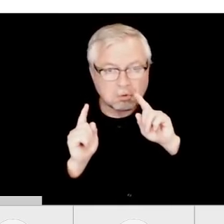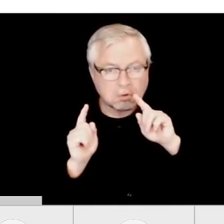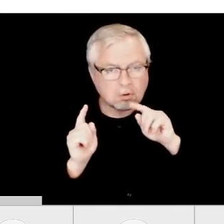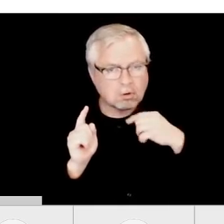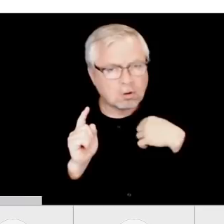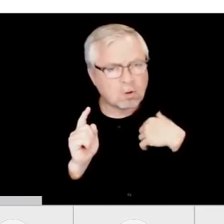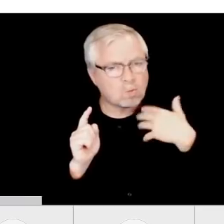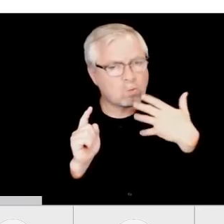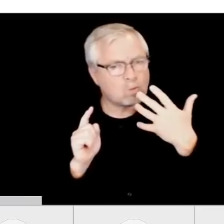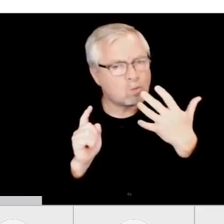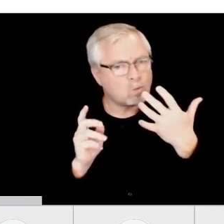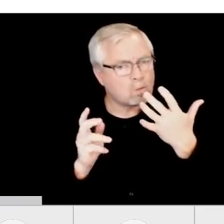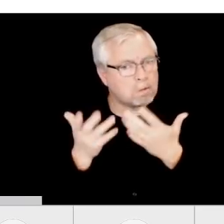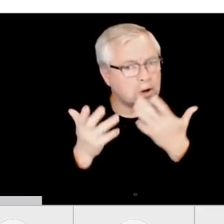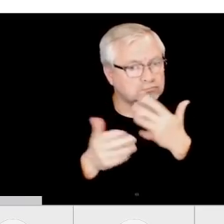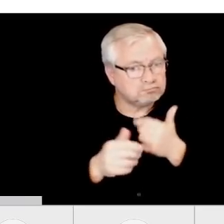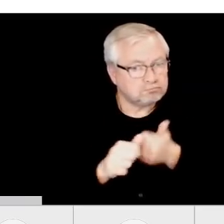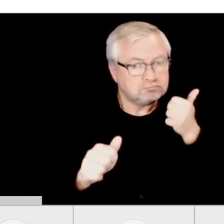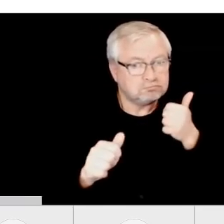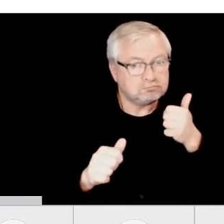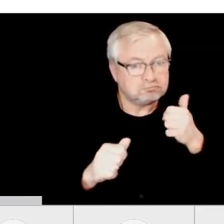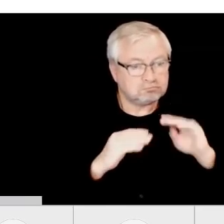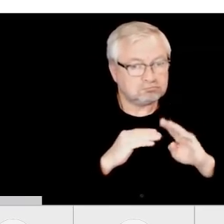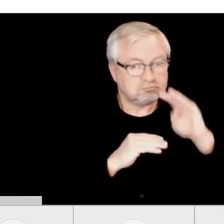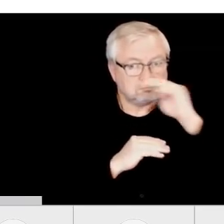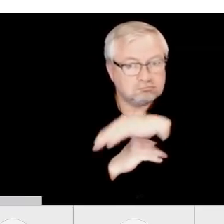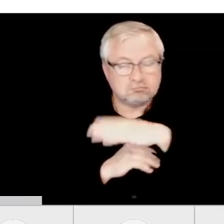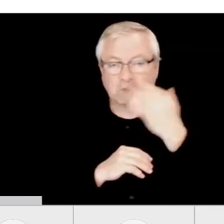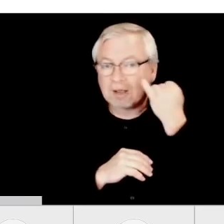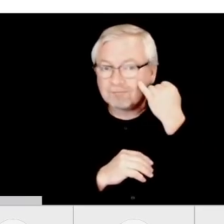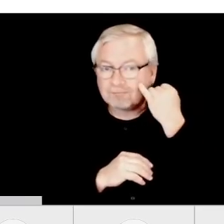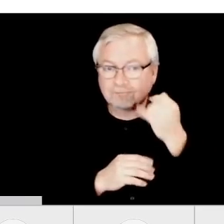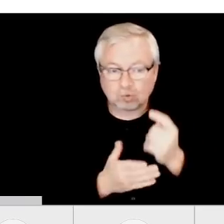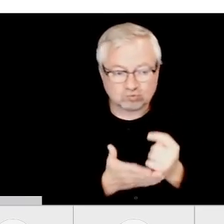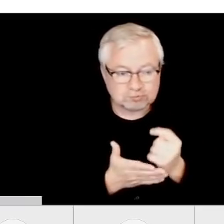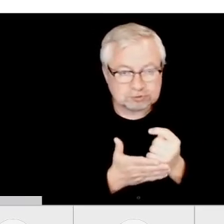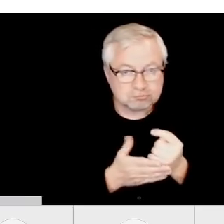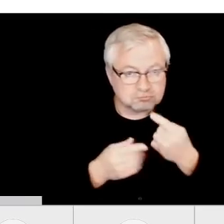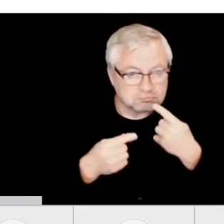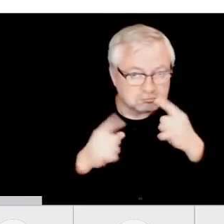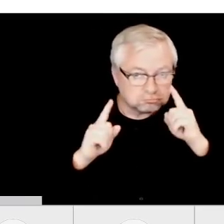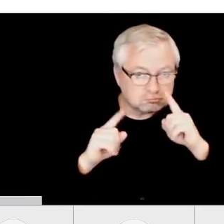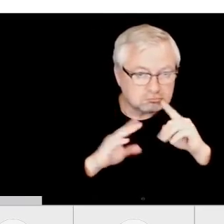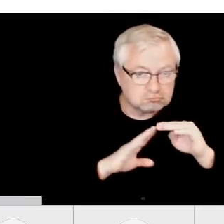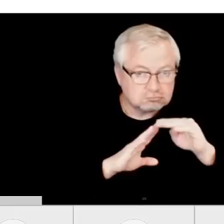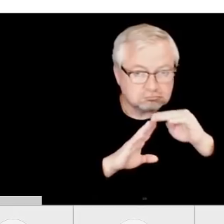If treatment becomes available then the benefit of that treatment will accrue